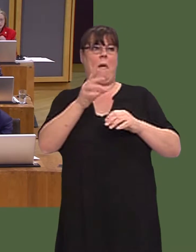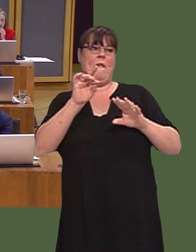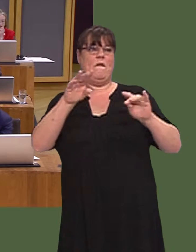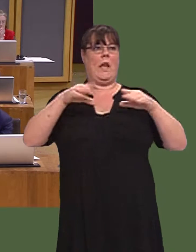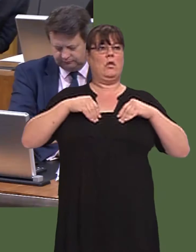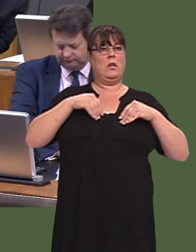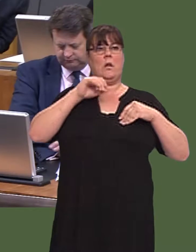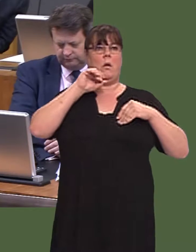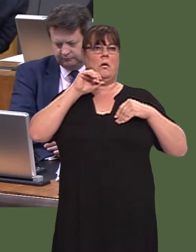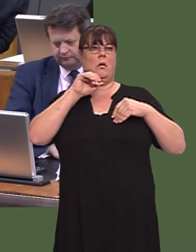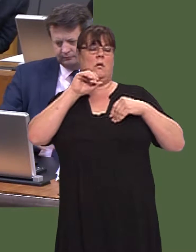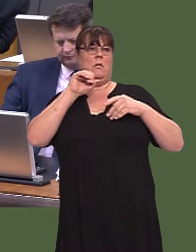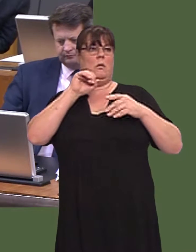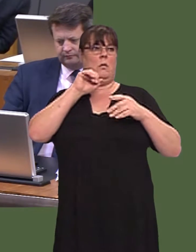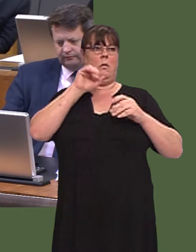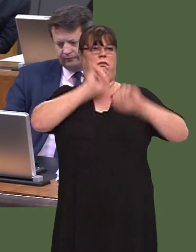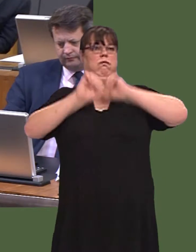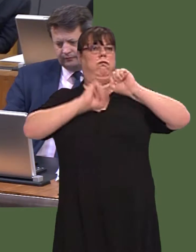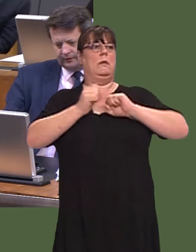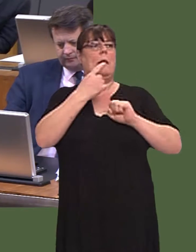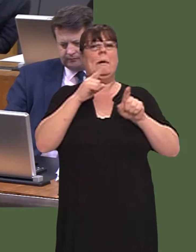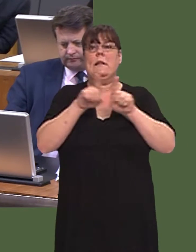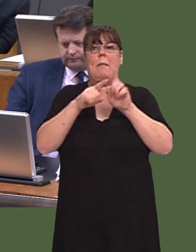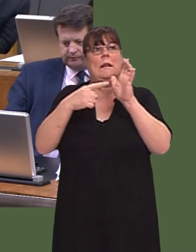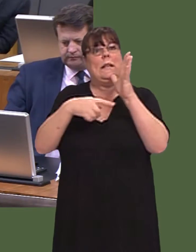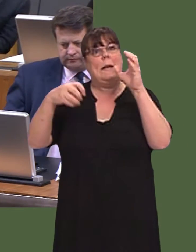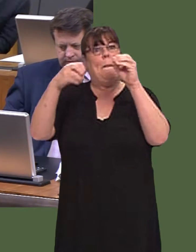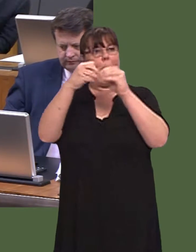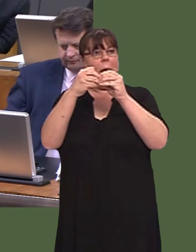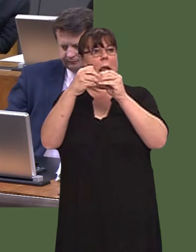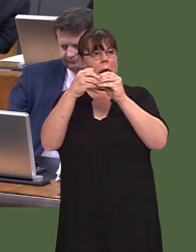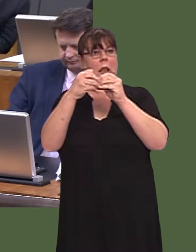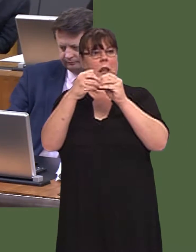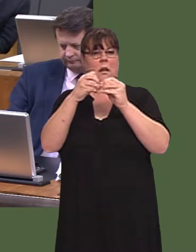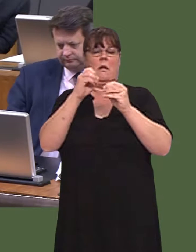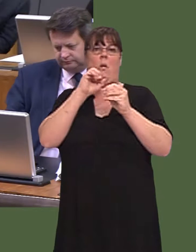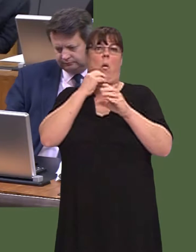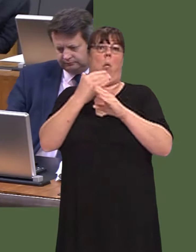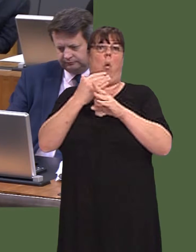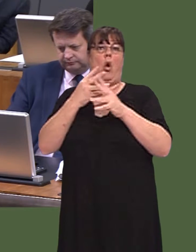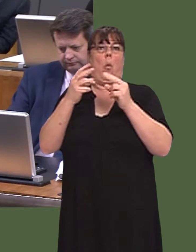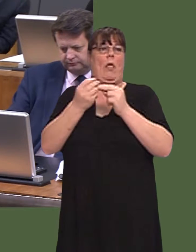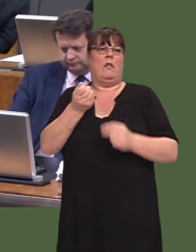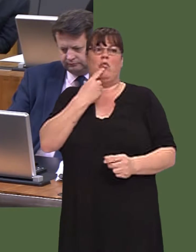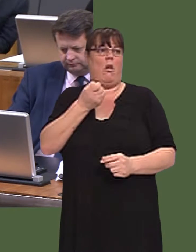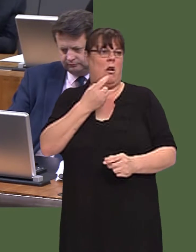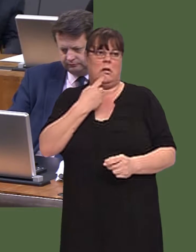Weíve seen, for example, the emergence of drug-resistant strains of TB.